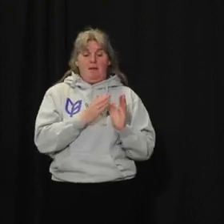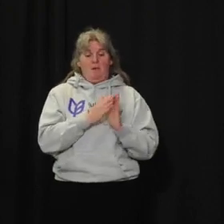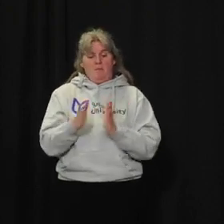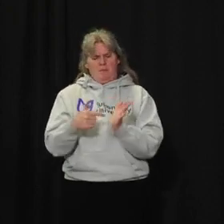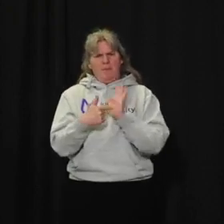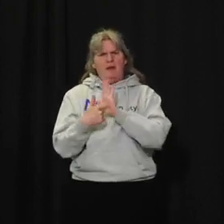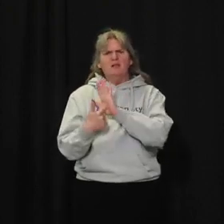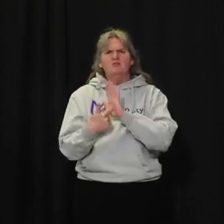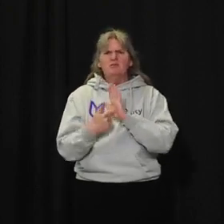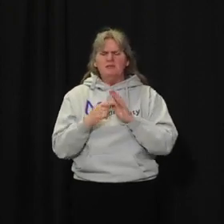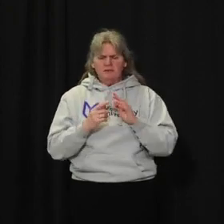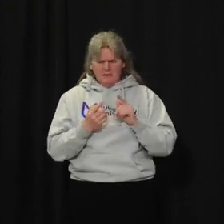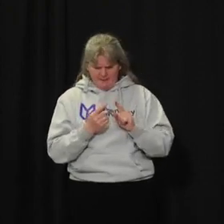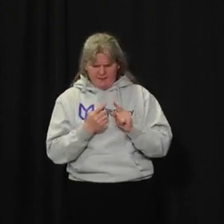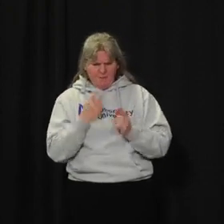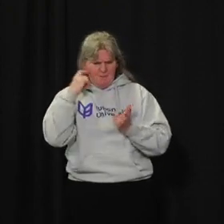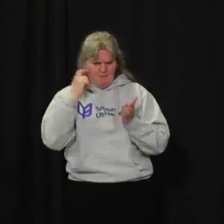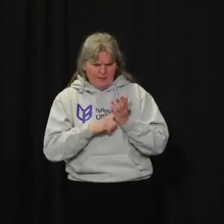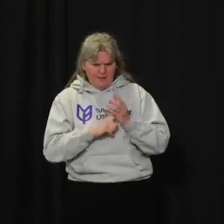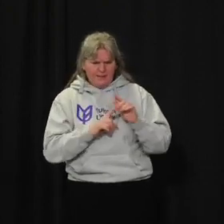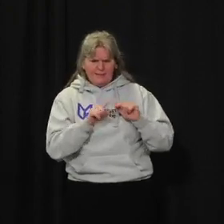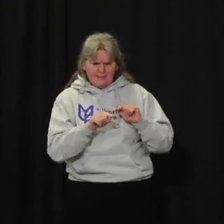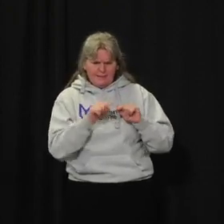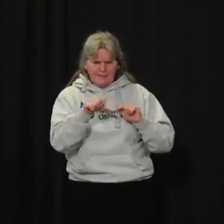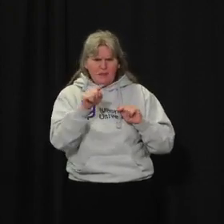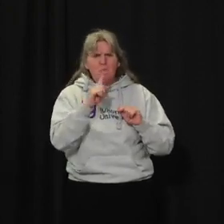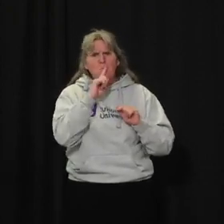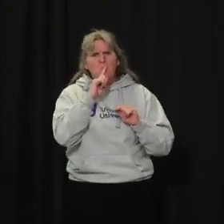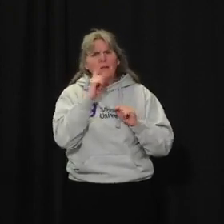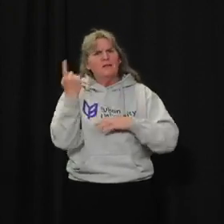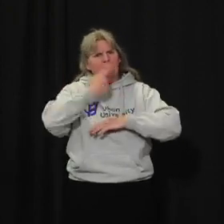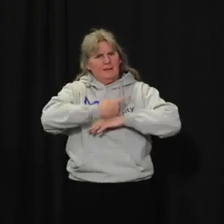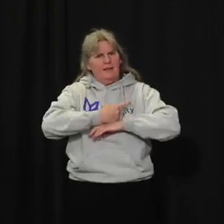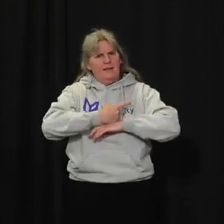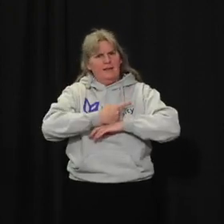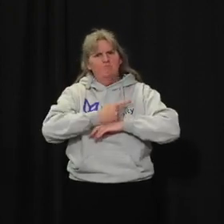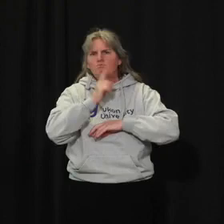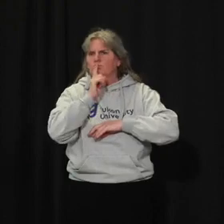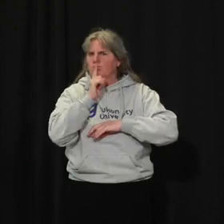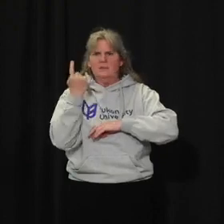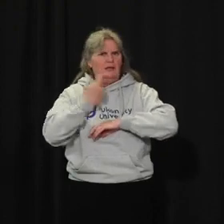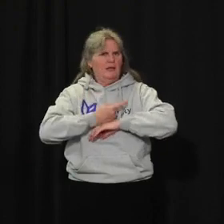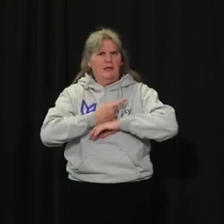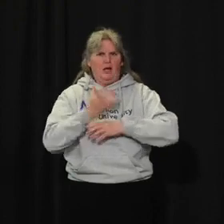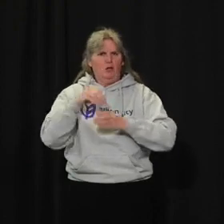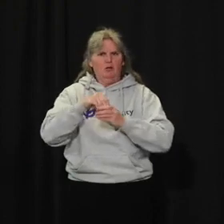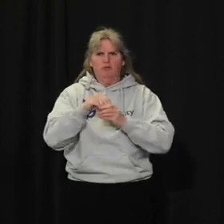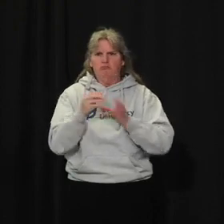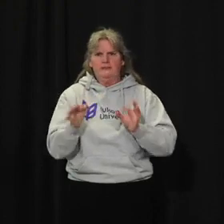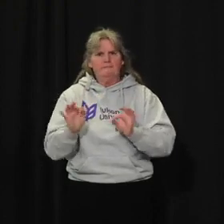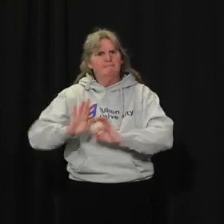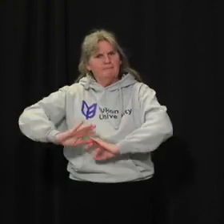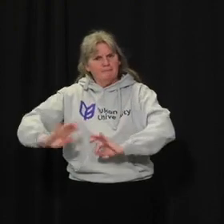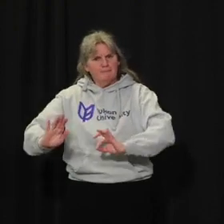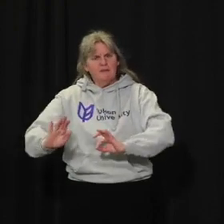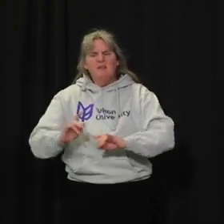the plan identifies milestones but does not identify the dates that these will be met. This is how the majority of